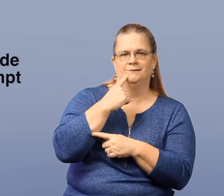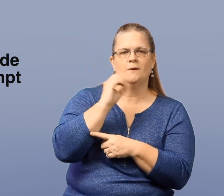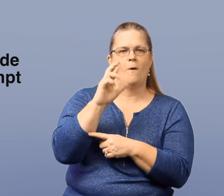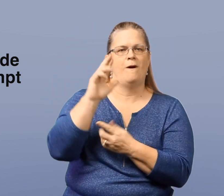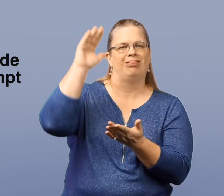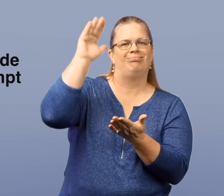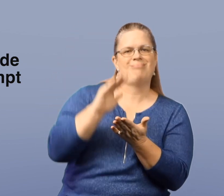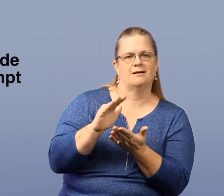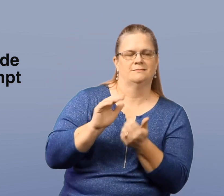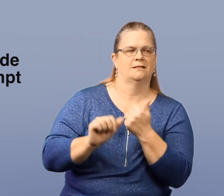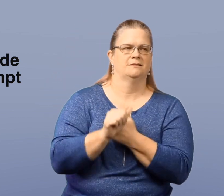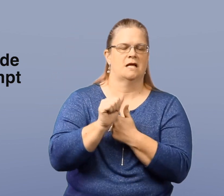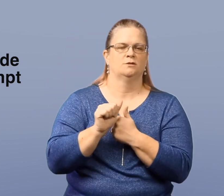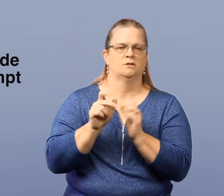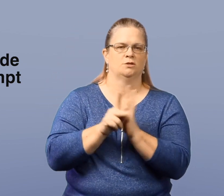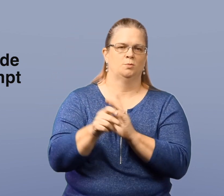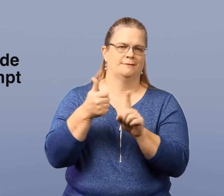or less dangerous suicide attempt.